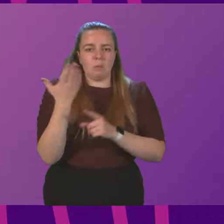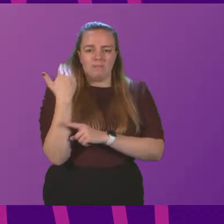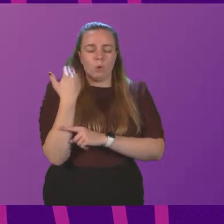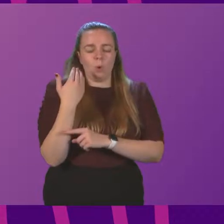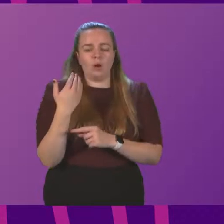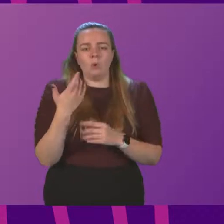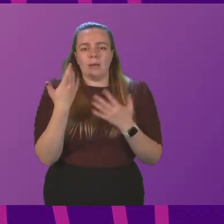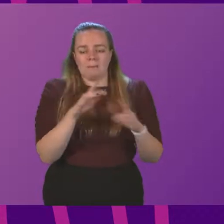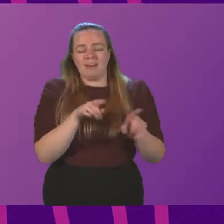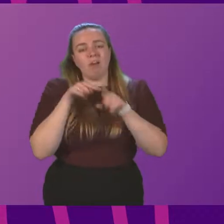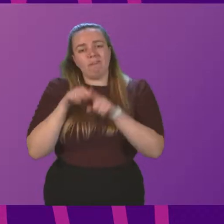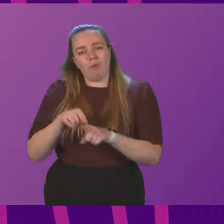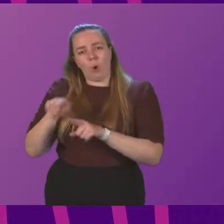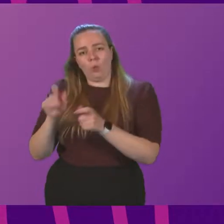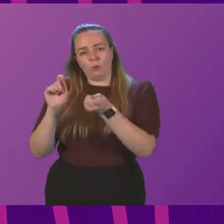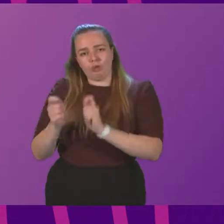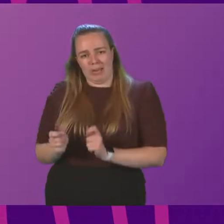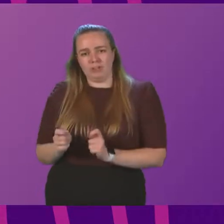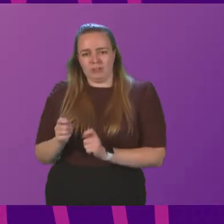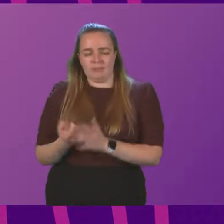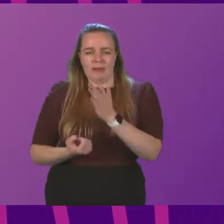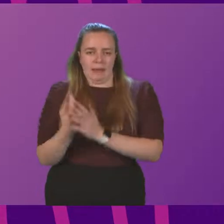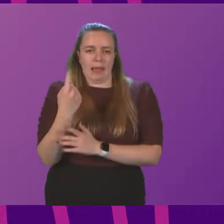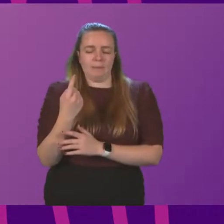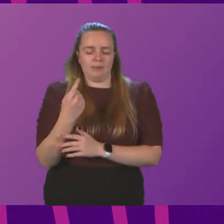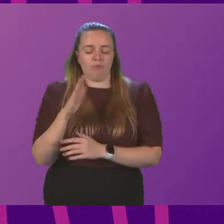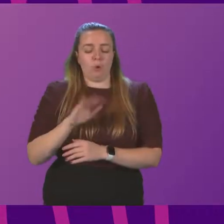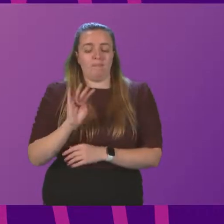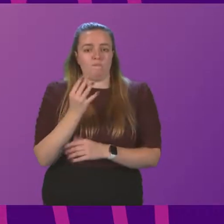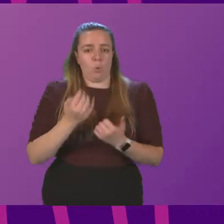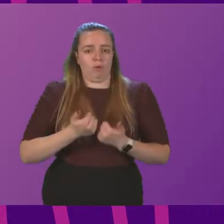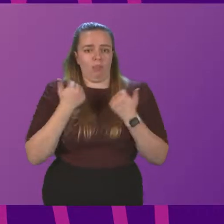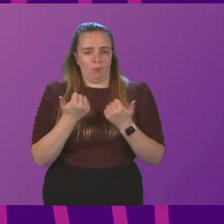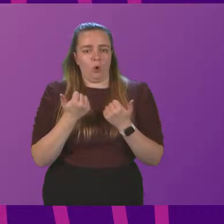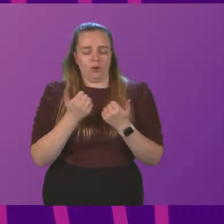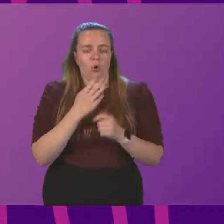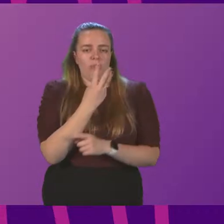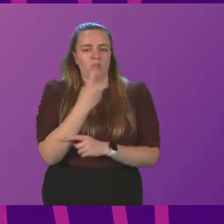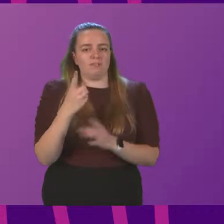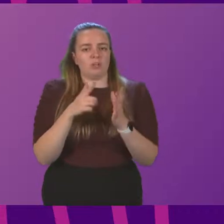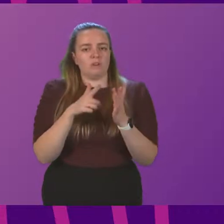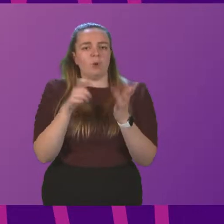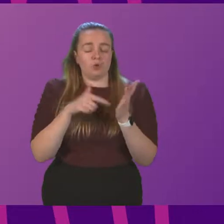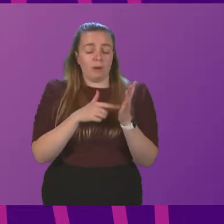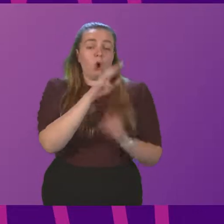with those changes and that came into force from 4 am on 31 October. Wales also confirmed